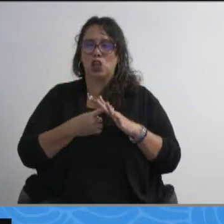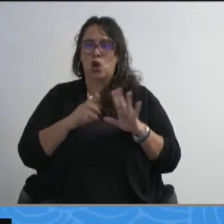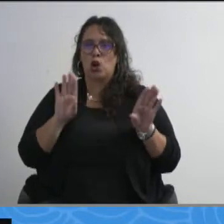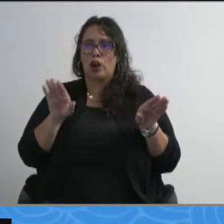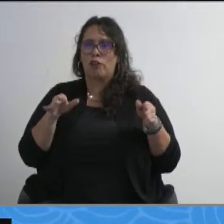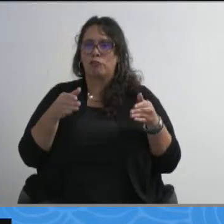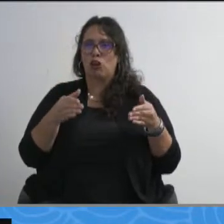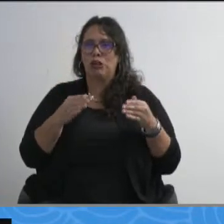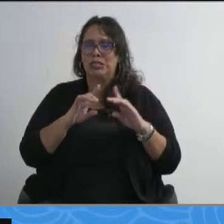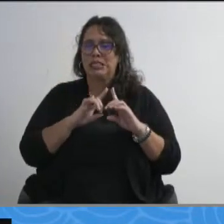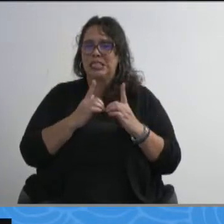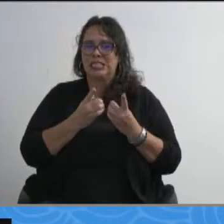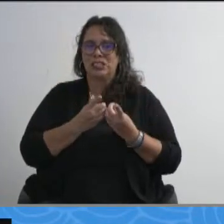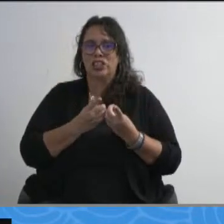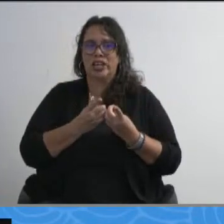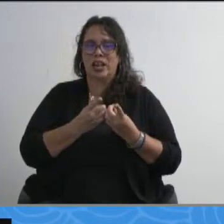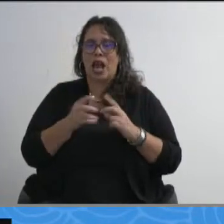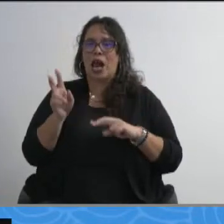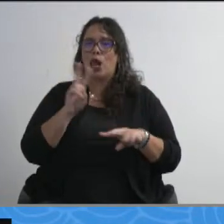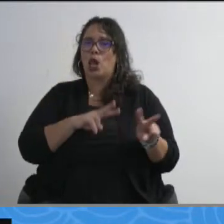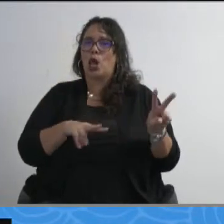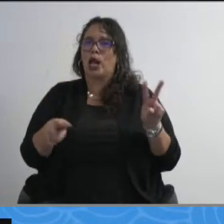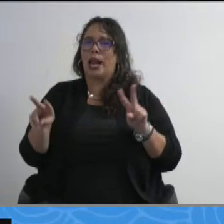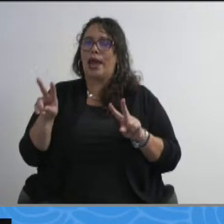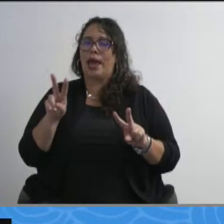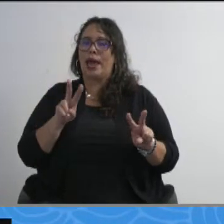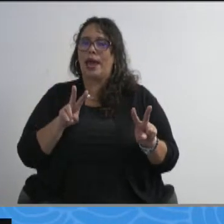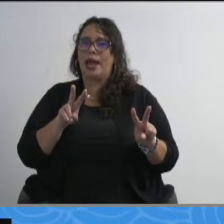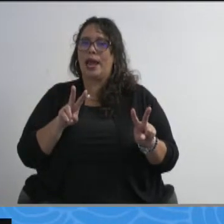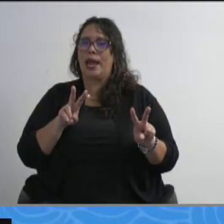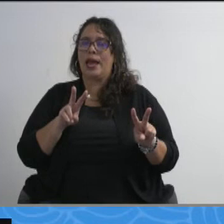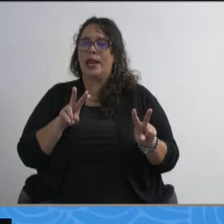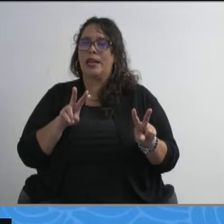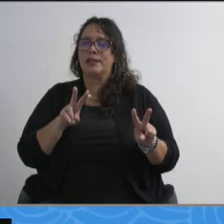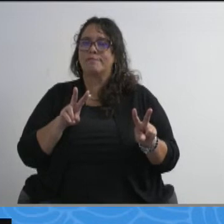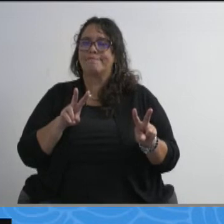as a district, on looking at master scheduling protocols